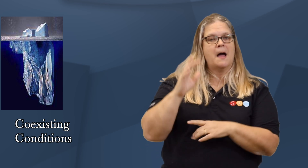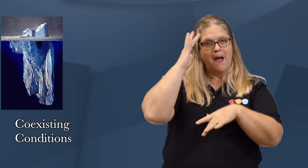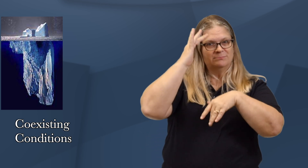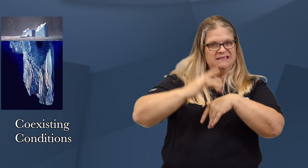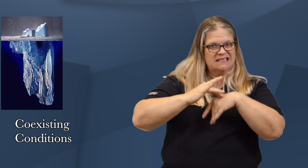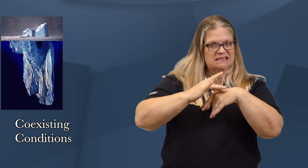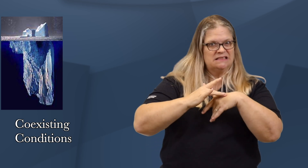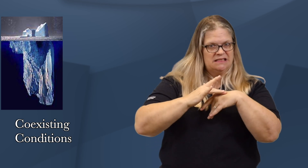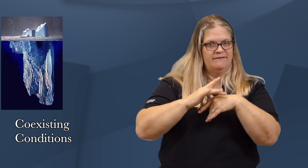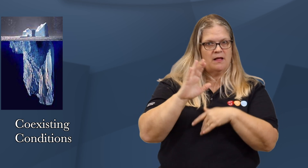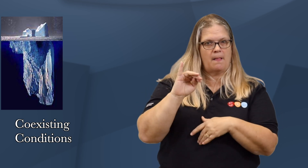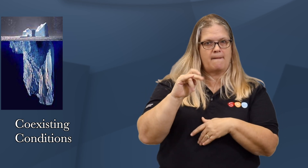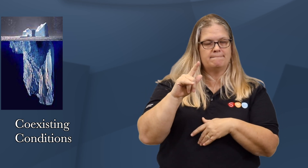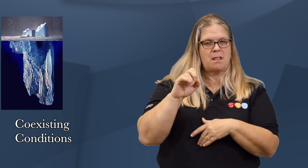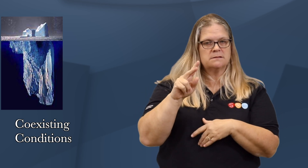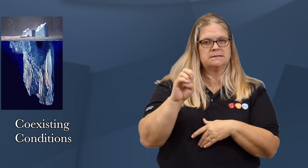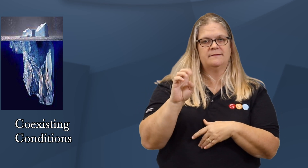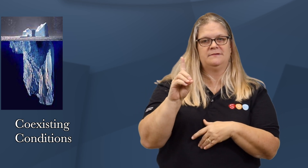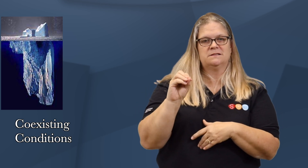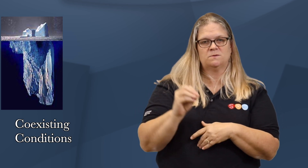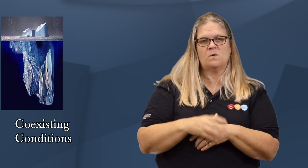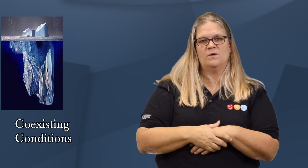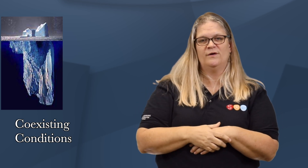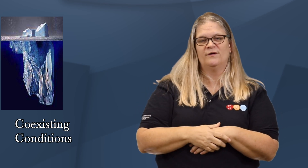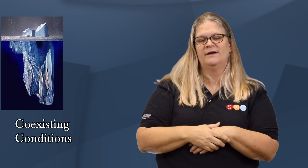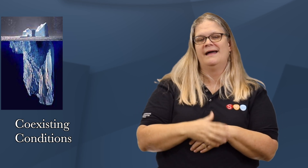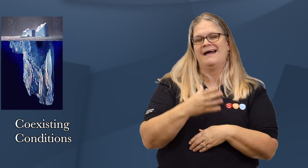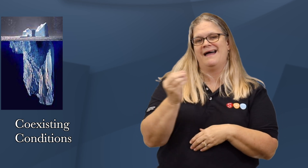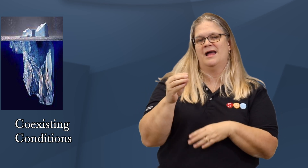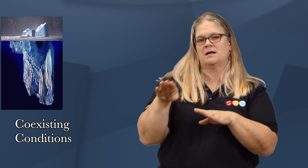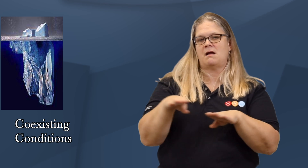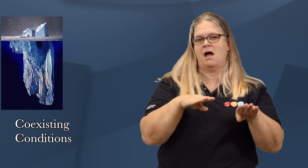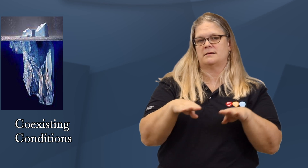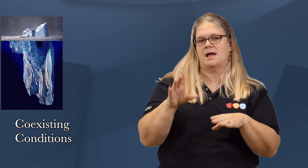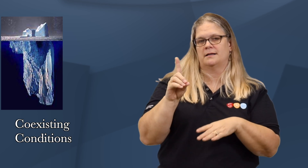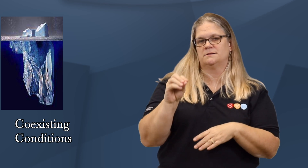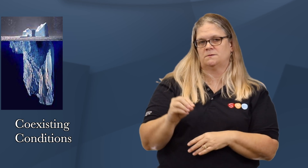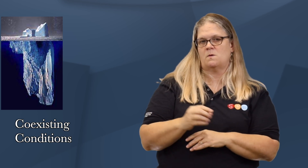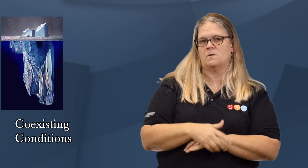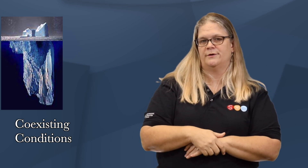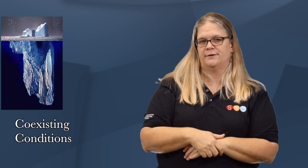obsessive-compulsive disorder, and conduct disorder.